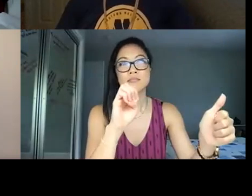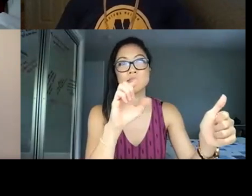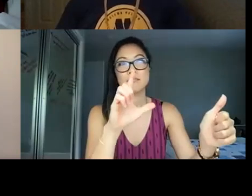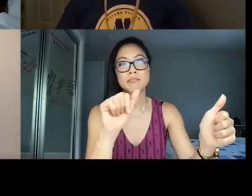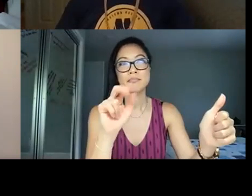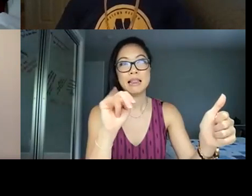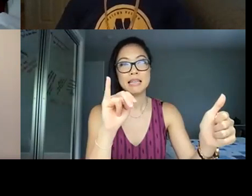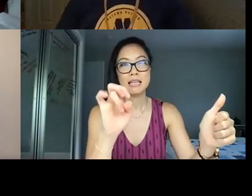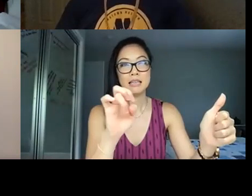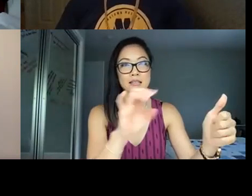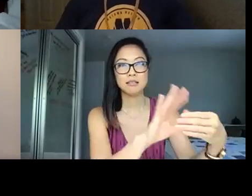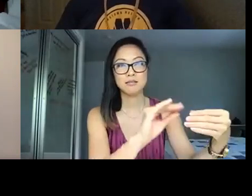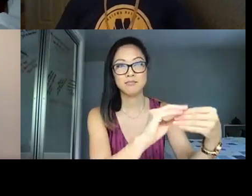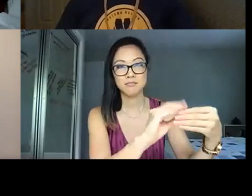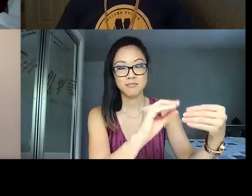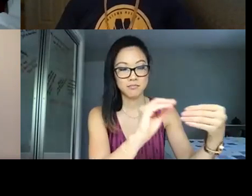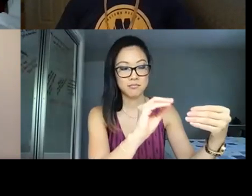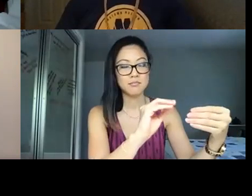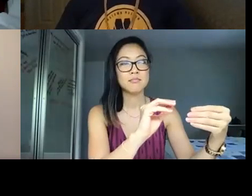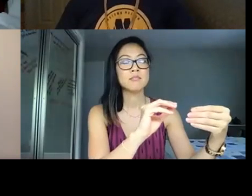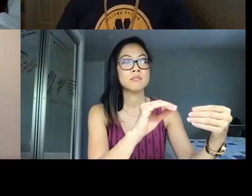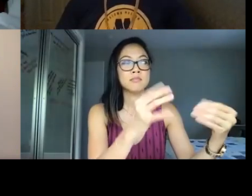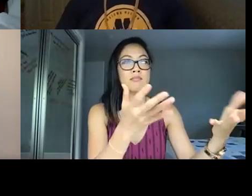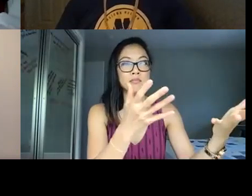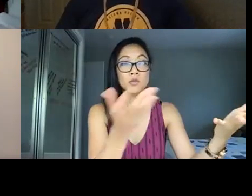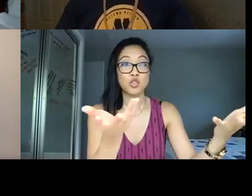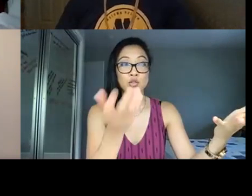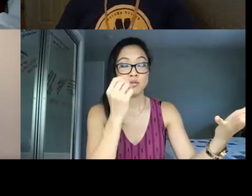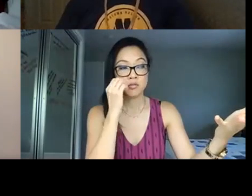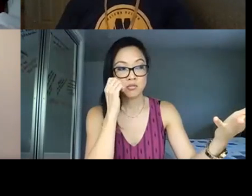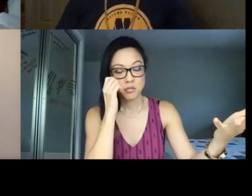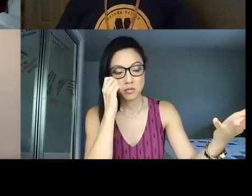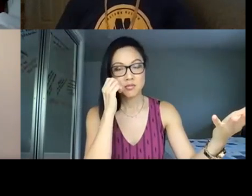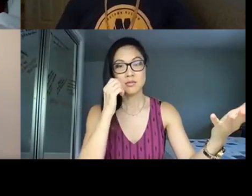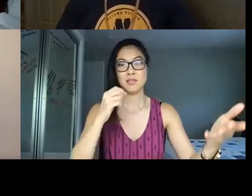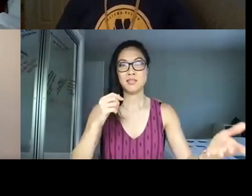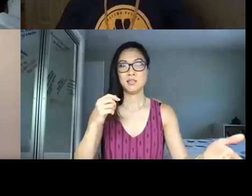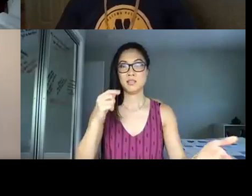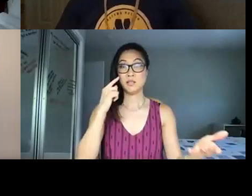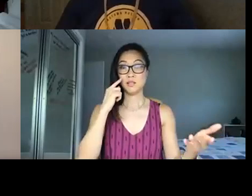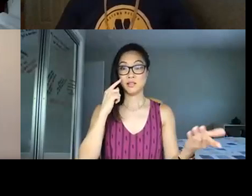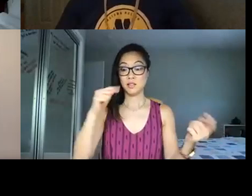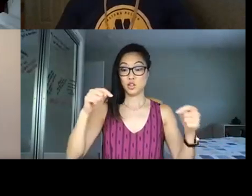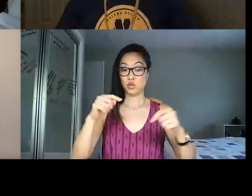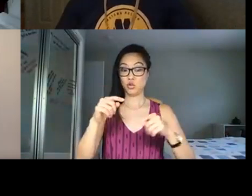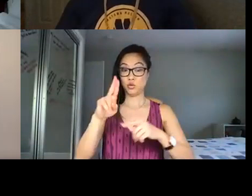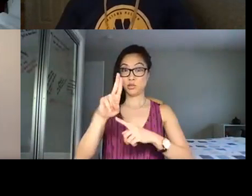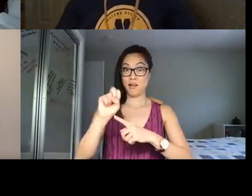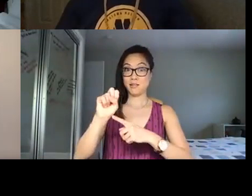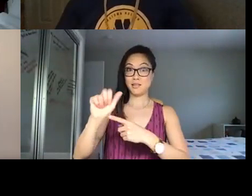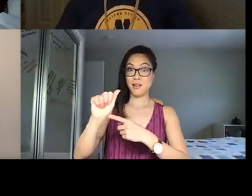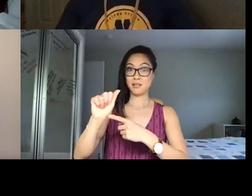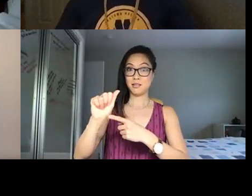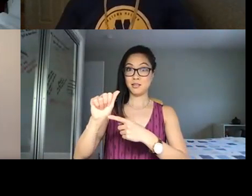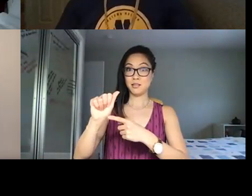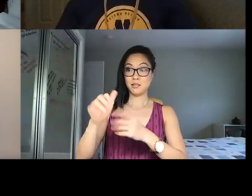the United States has never been a safe place and like